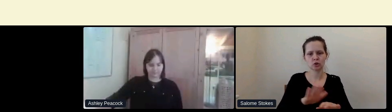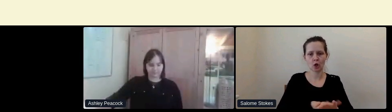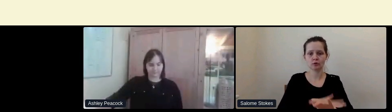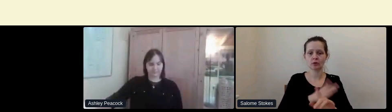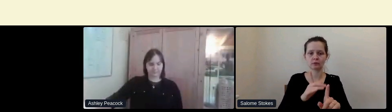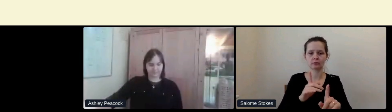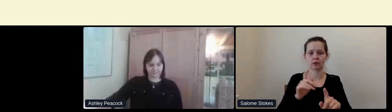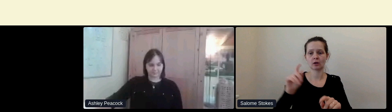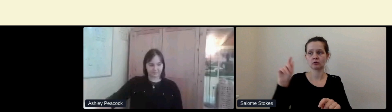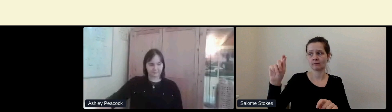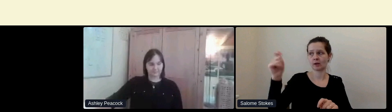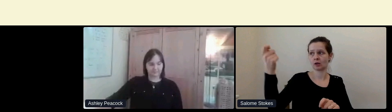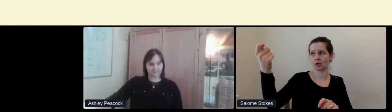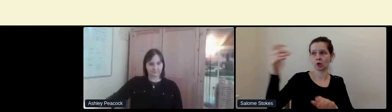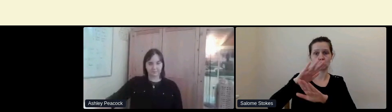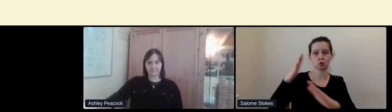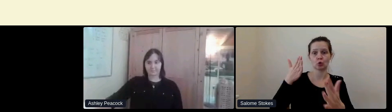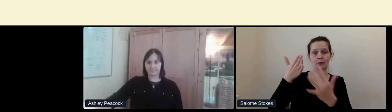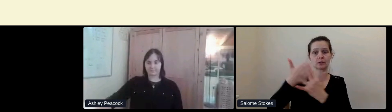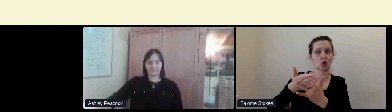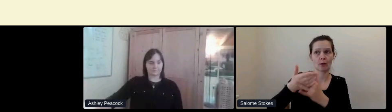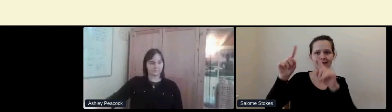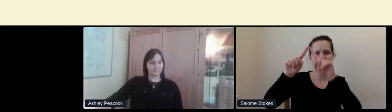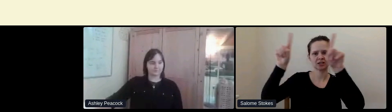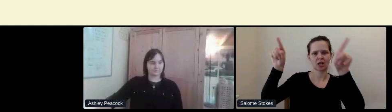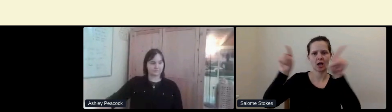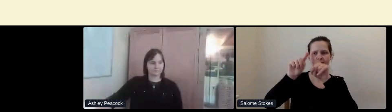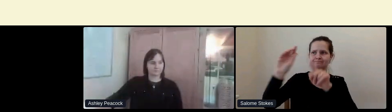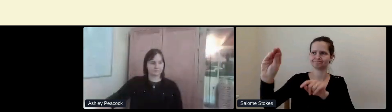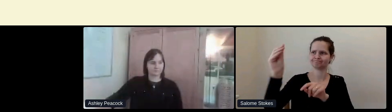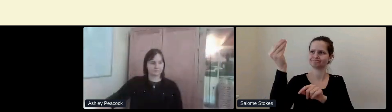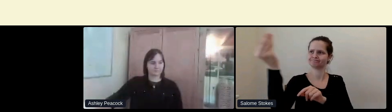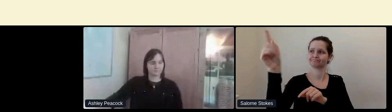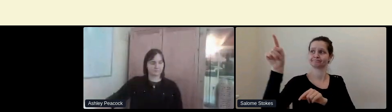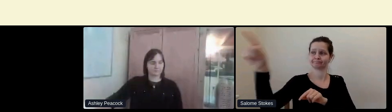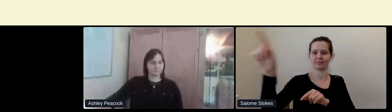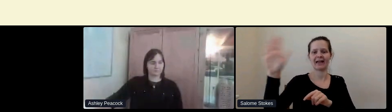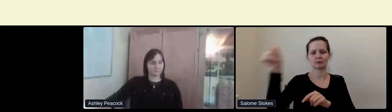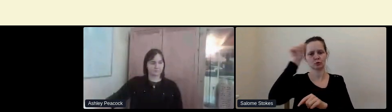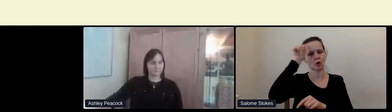nobody asks me questions and distracts me from what I'm doing. But then someone's trying to be